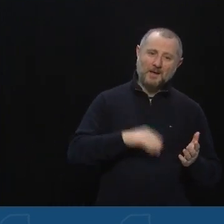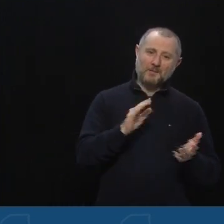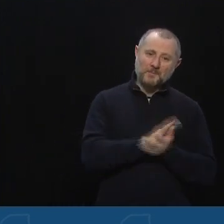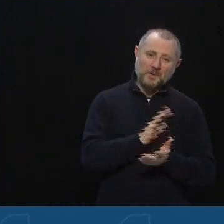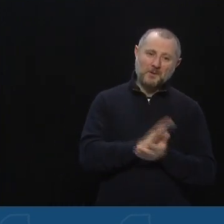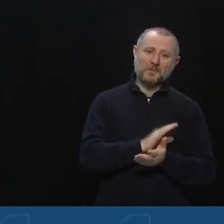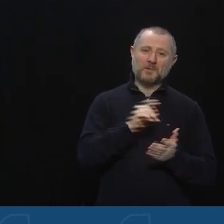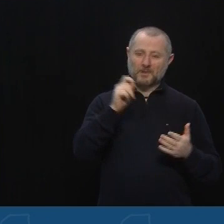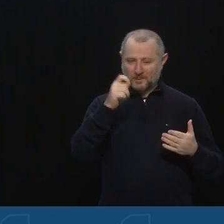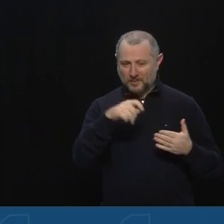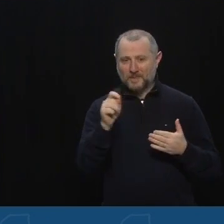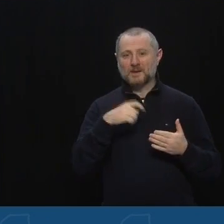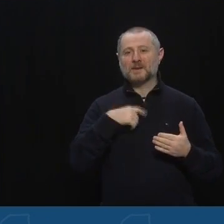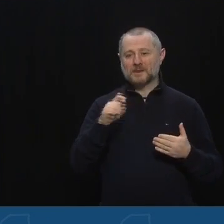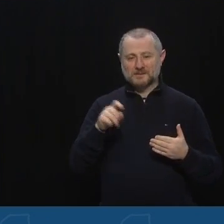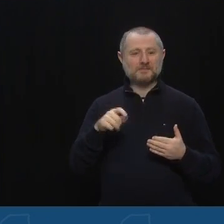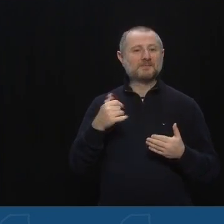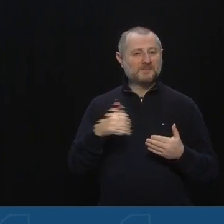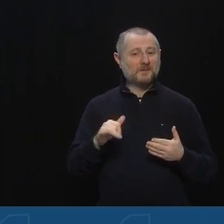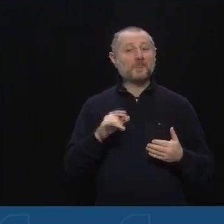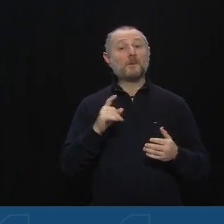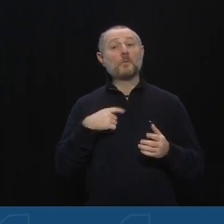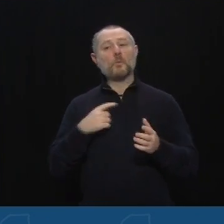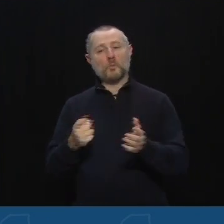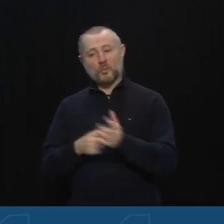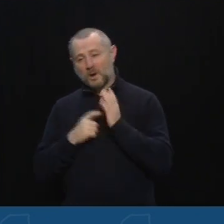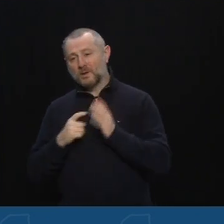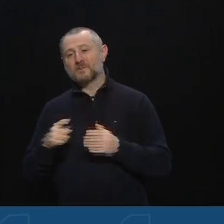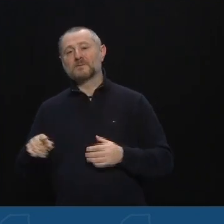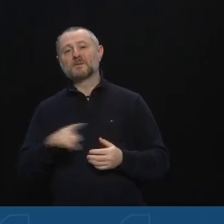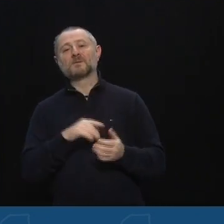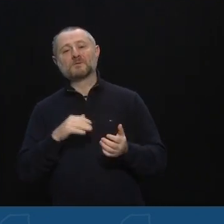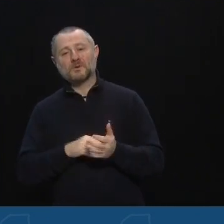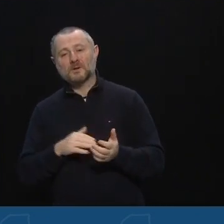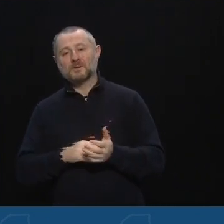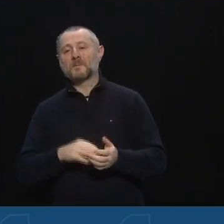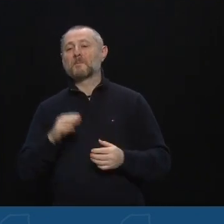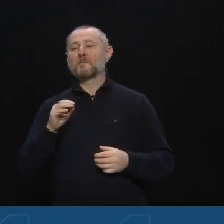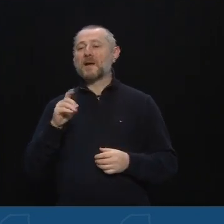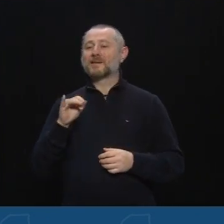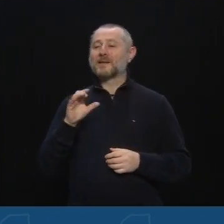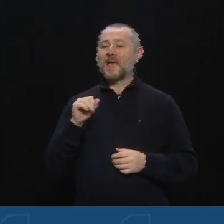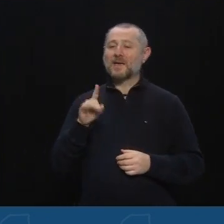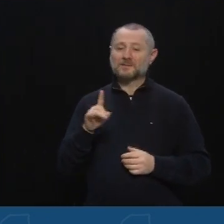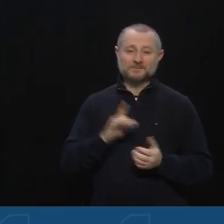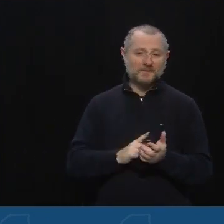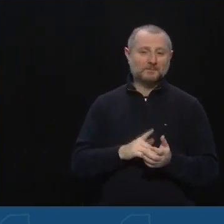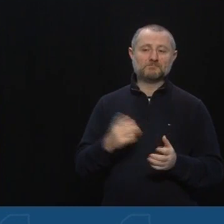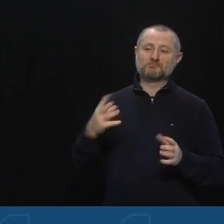IN ORDER FOR THERE TO BE A R REIMBURSEMENT FOR SOMEONE TO TALK TO SOMEONE, THERE MUST BE A